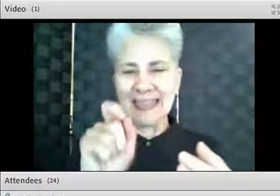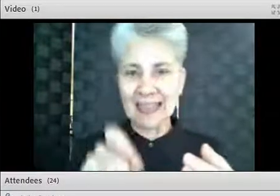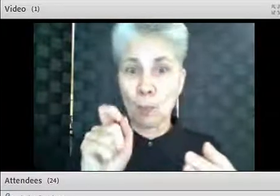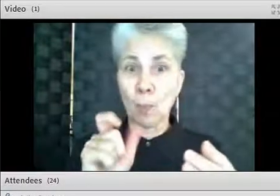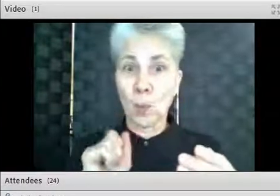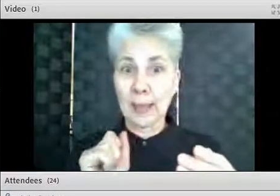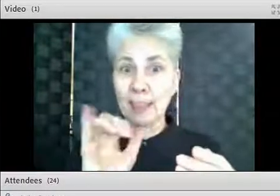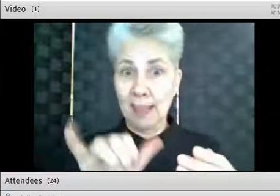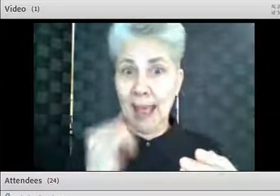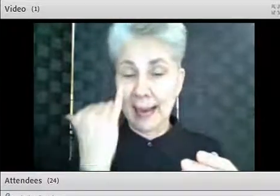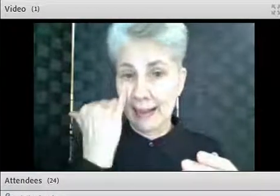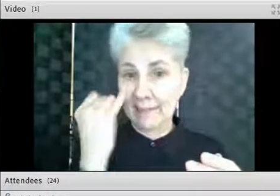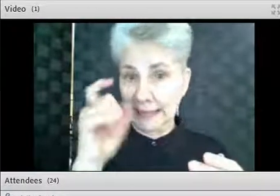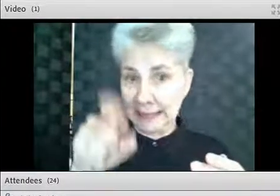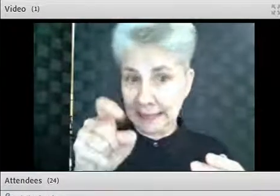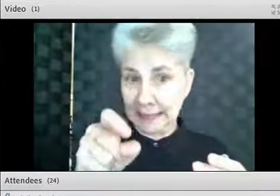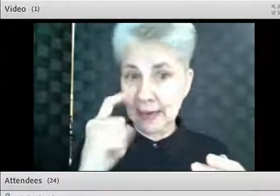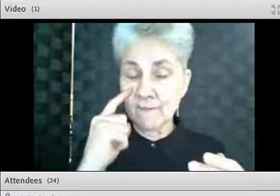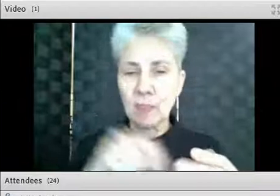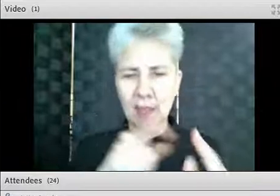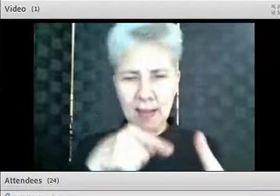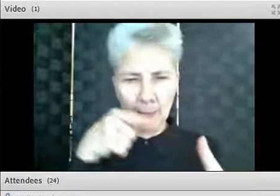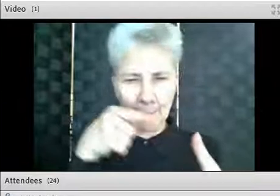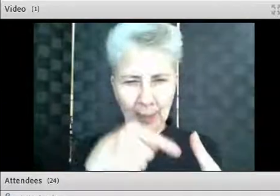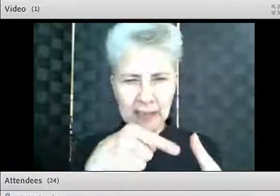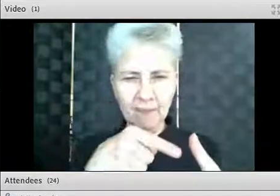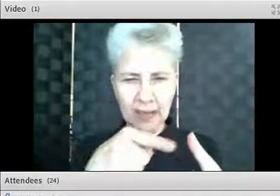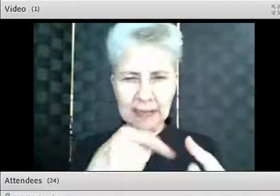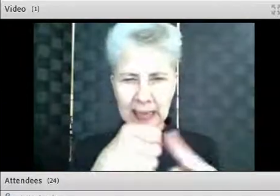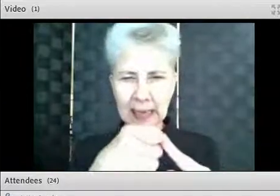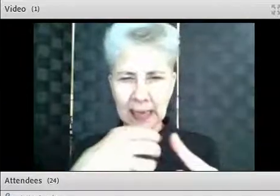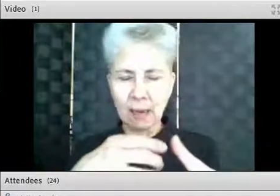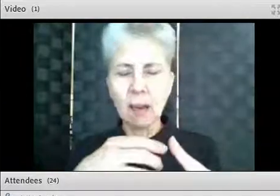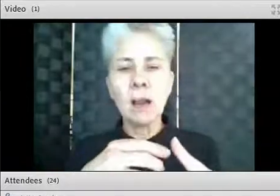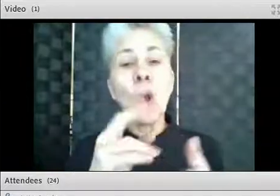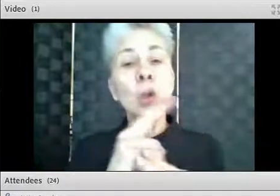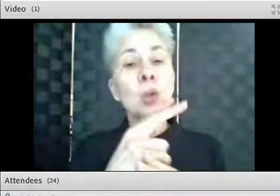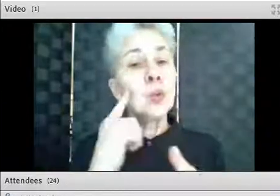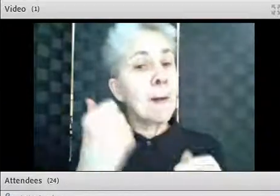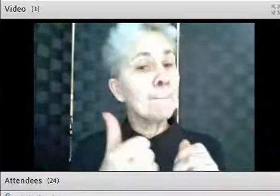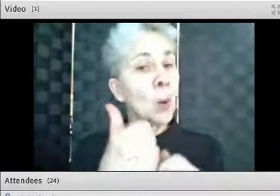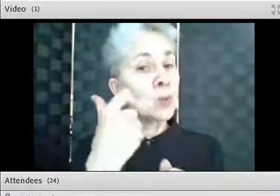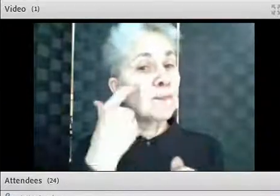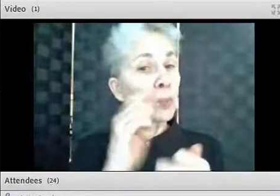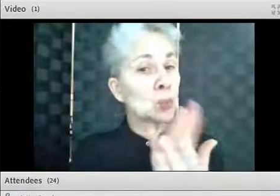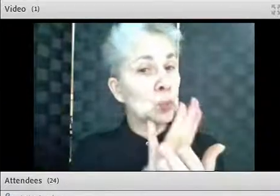if needed for the specificity, and it's primarily used by school and public libraries,